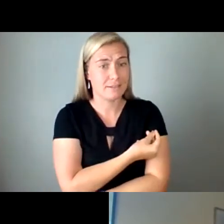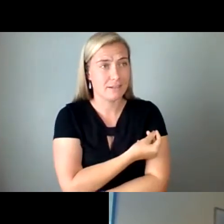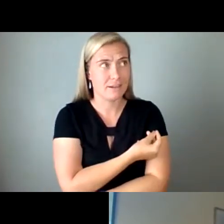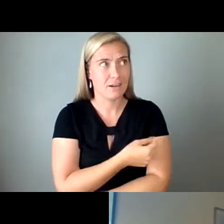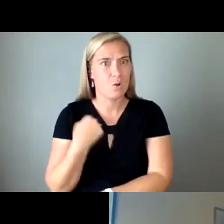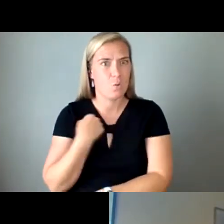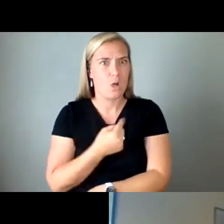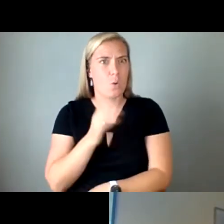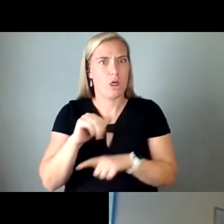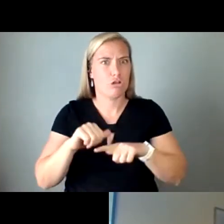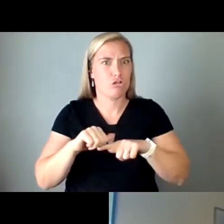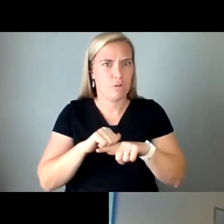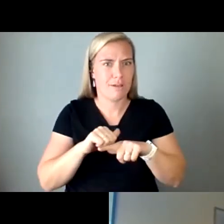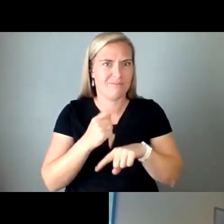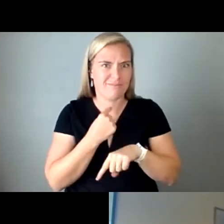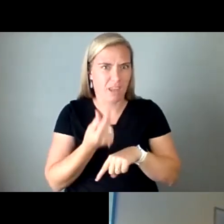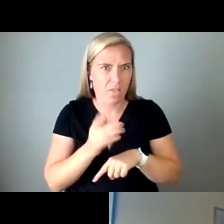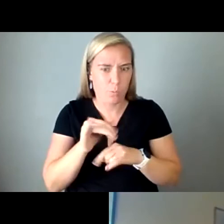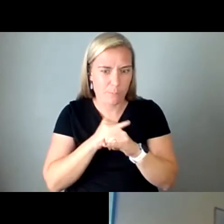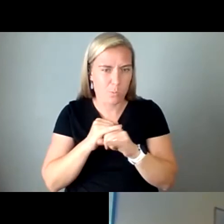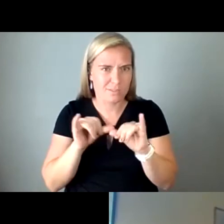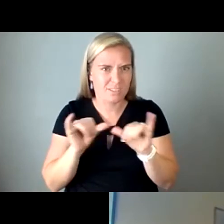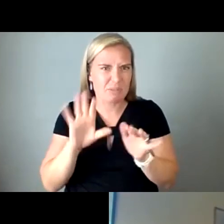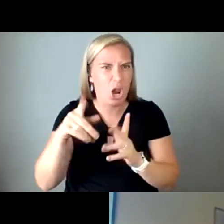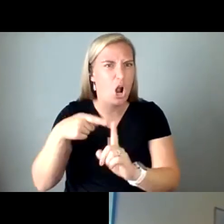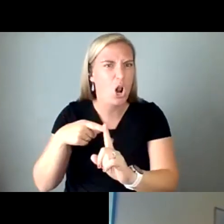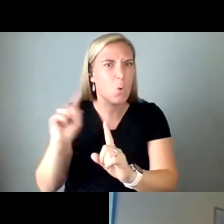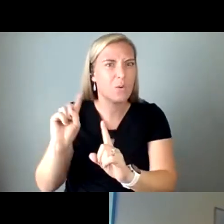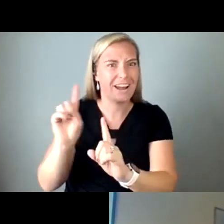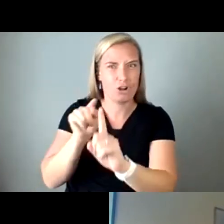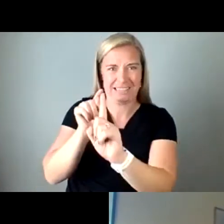we're telling it this is actually the target on the virus that you want to develop your immune